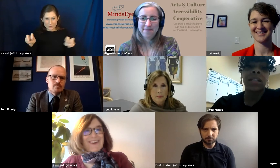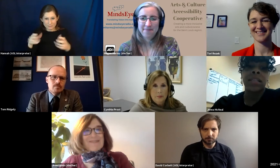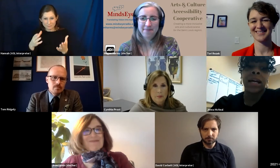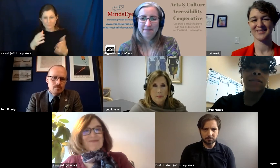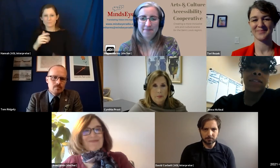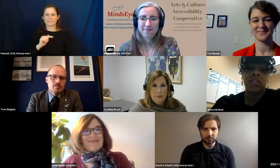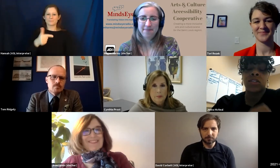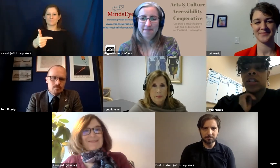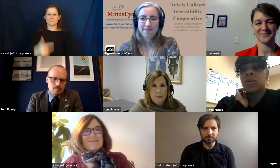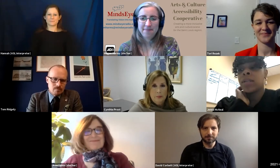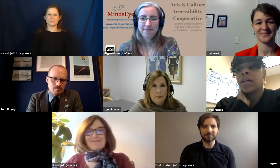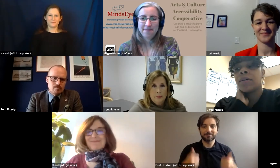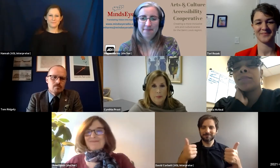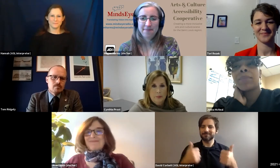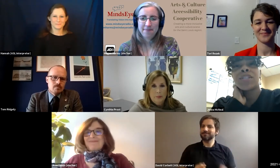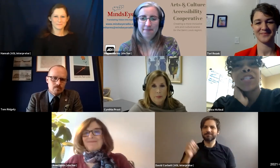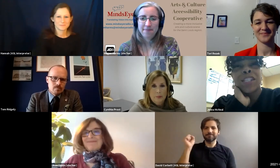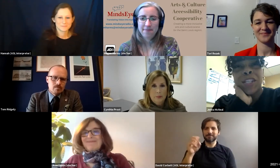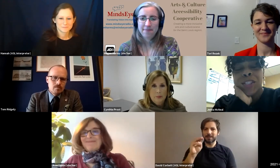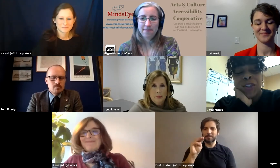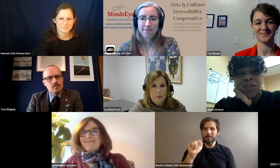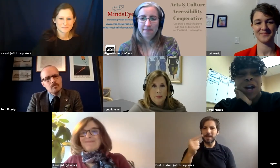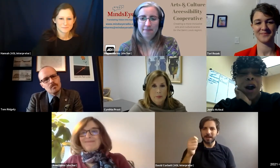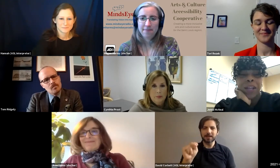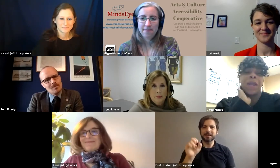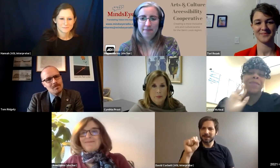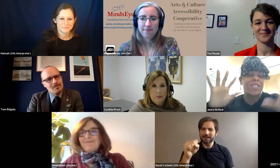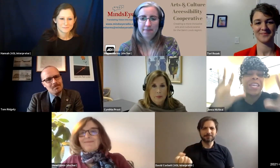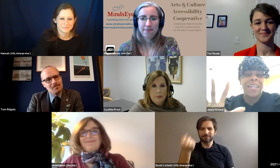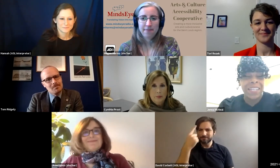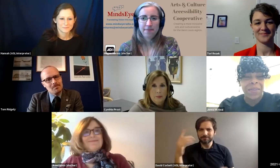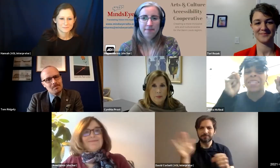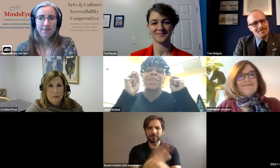makes a lot of sense joan um i'm just listening to you talk and i'm just tingling because